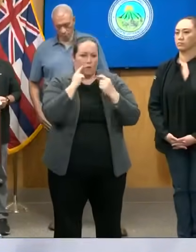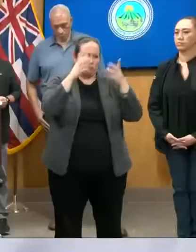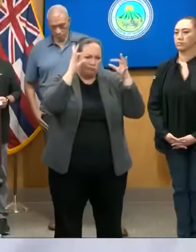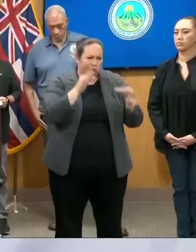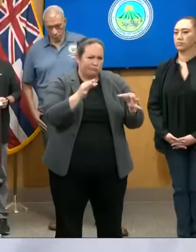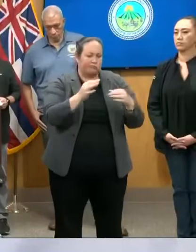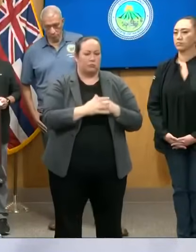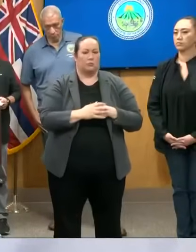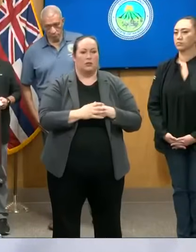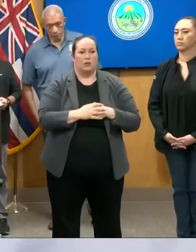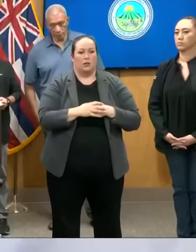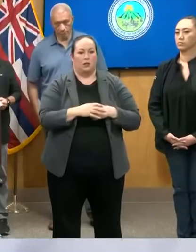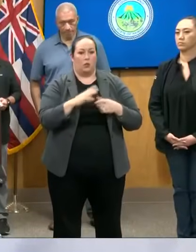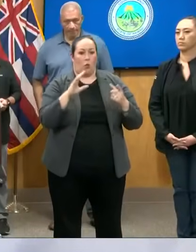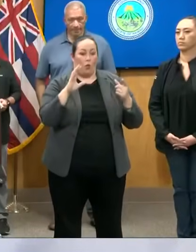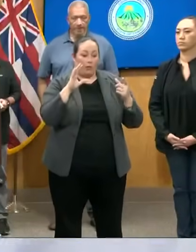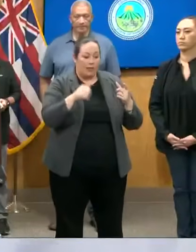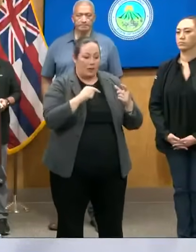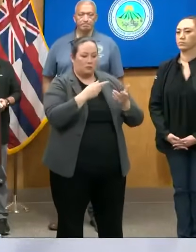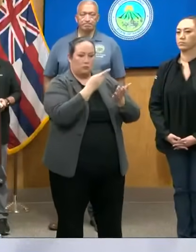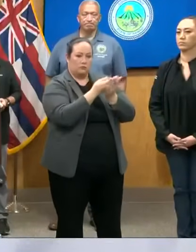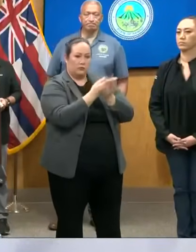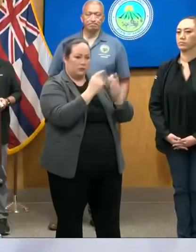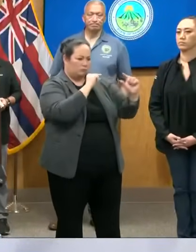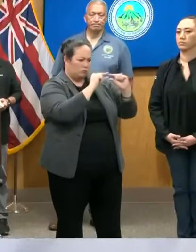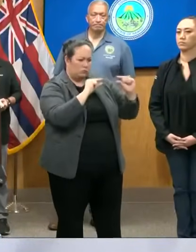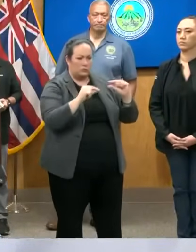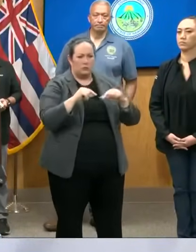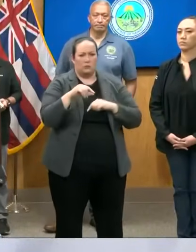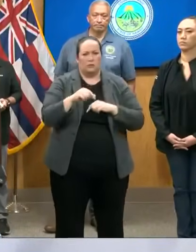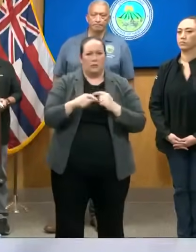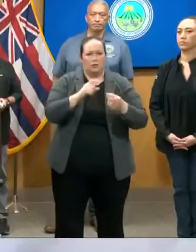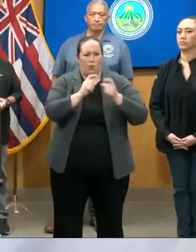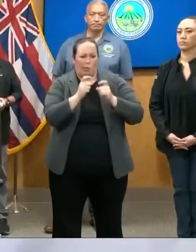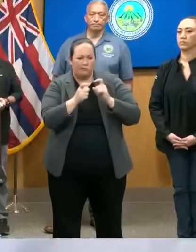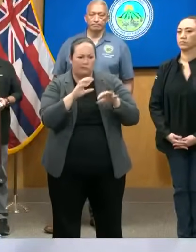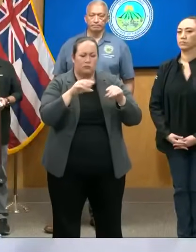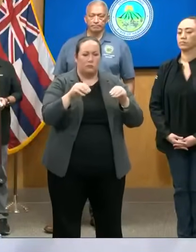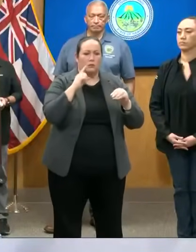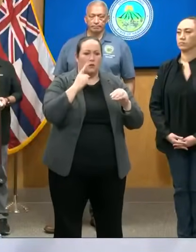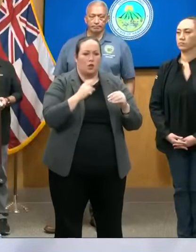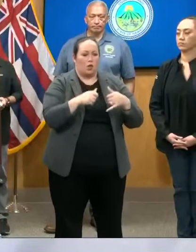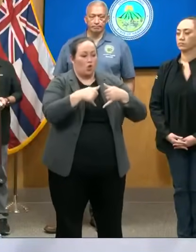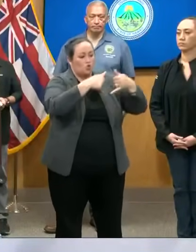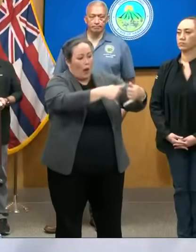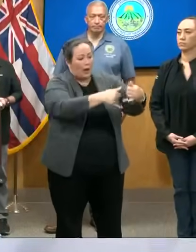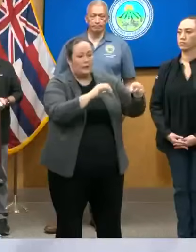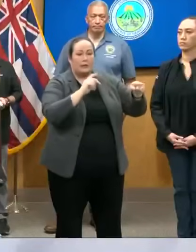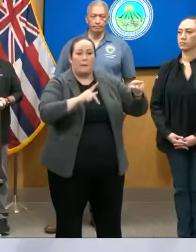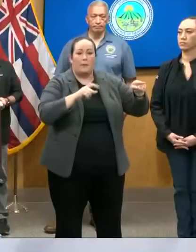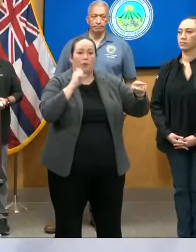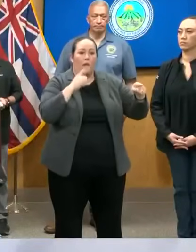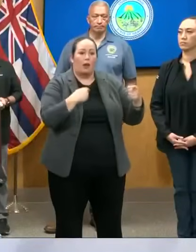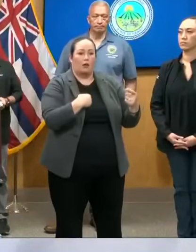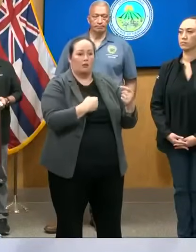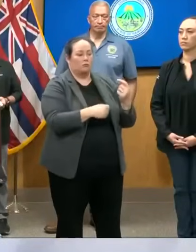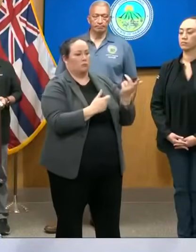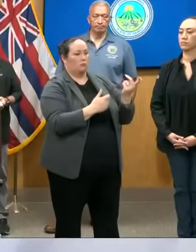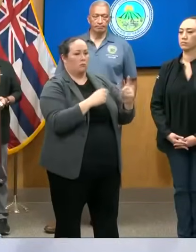county. in the state. So, our mitigation funding is as we identify projects, we provide grants that